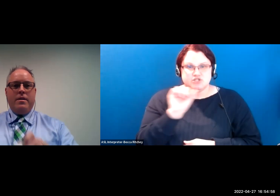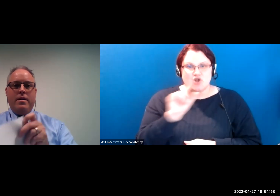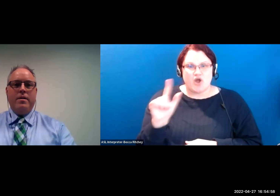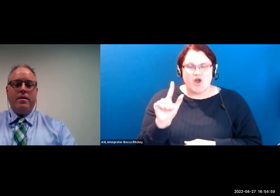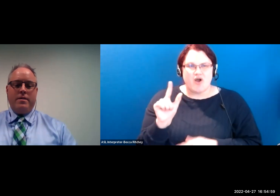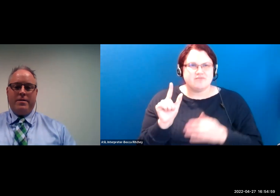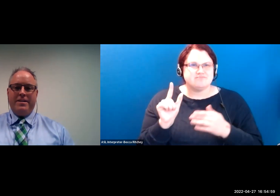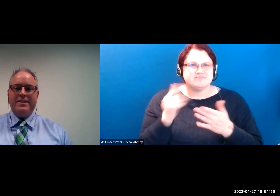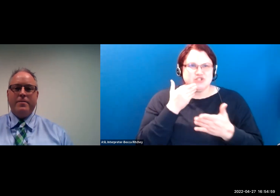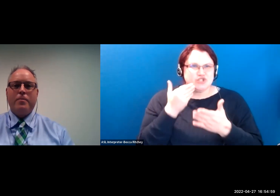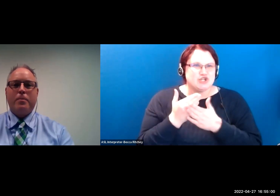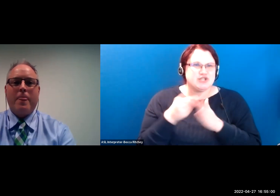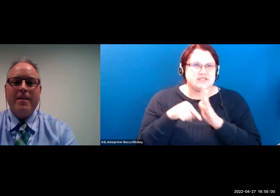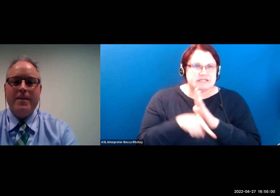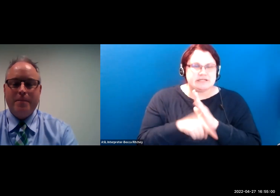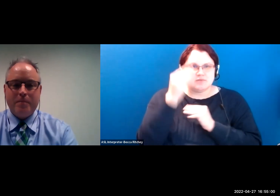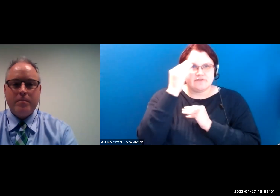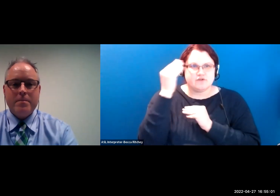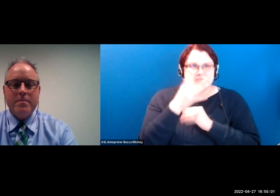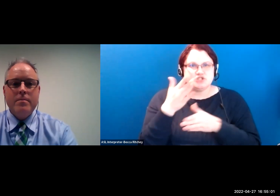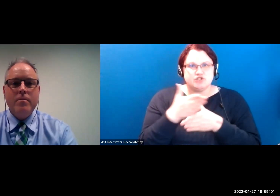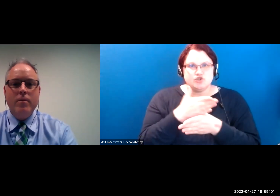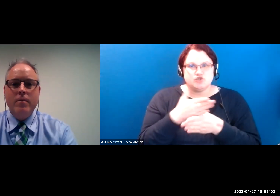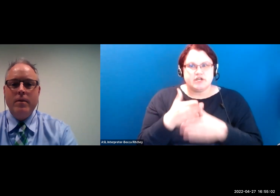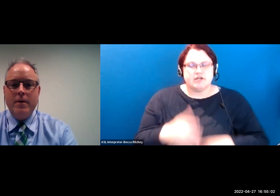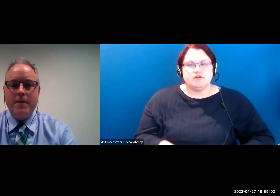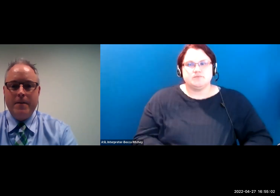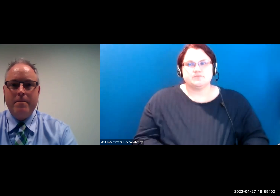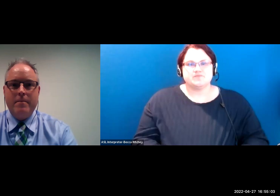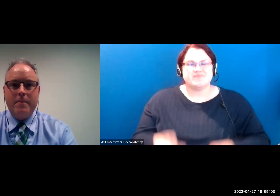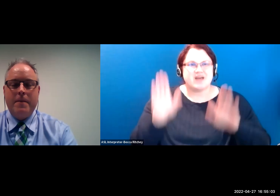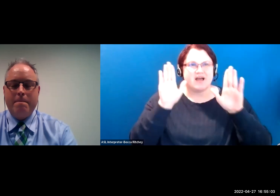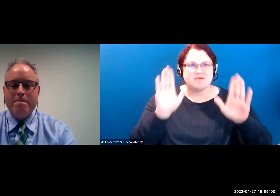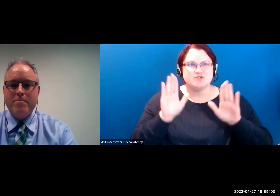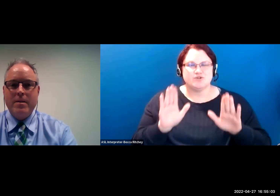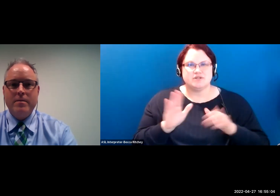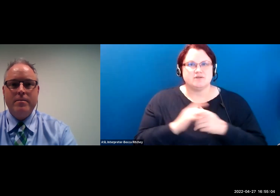content that you've shared with us. Just absolutely amazing series, webinar series in